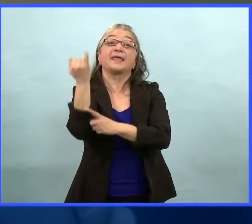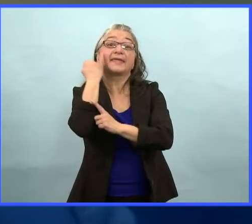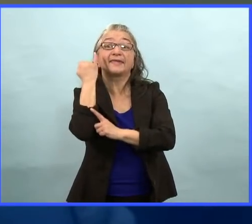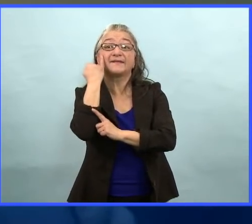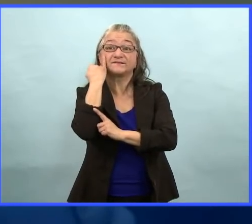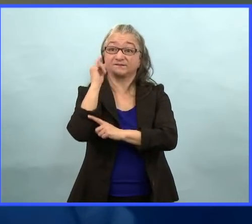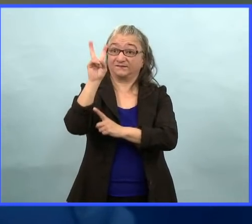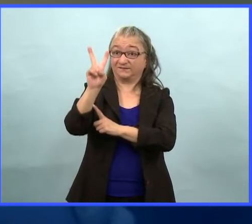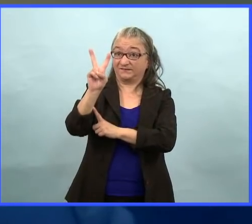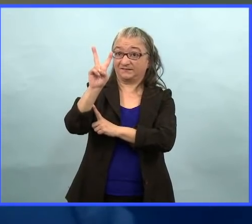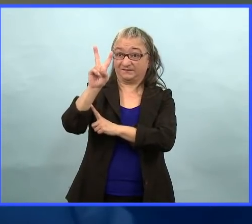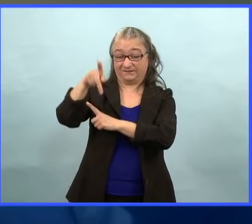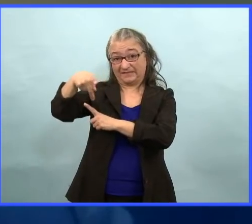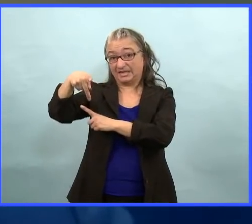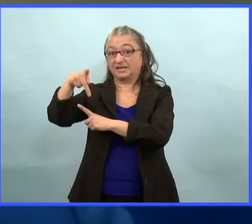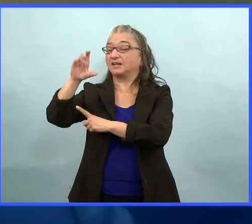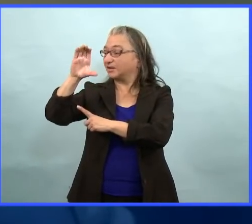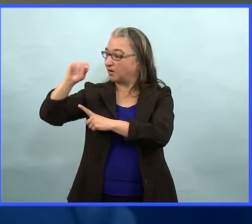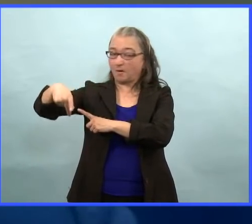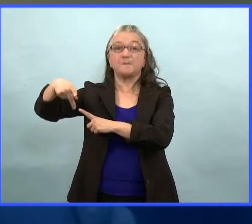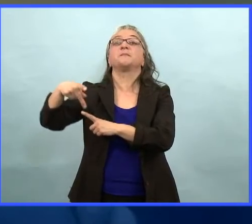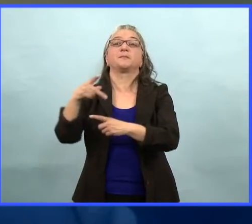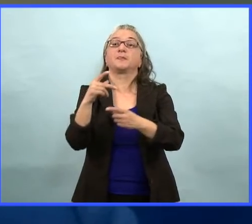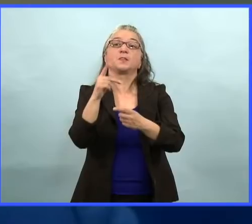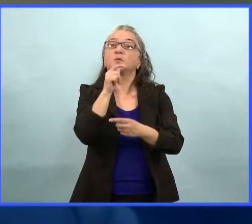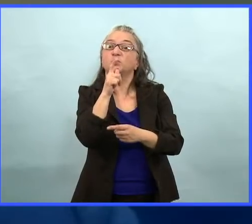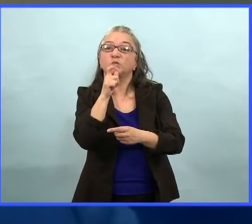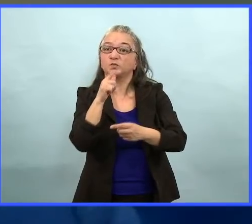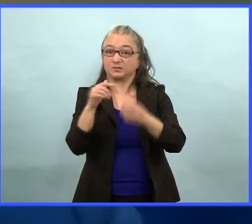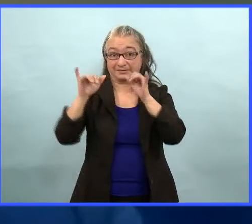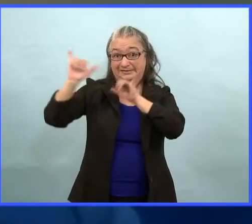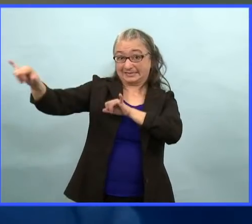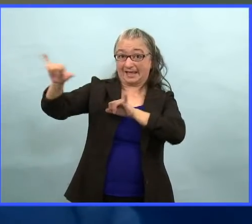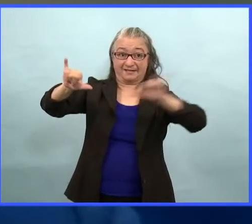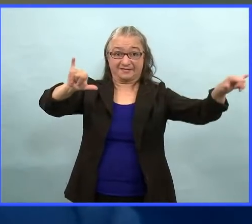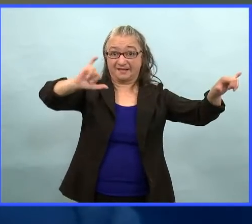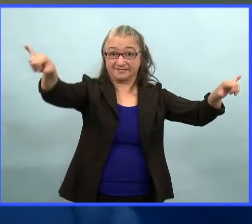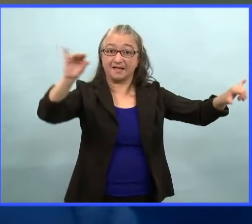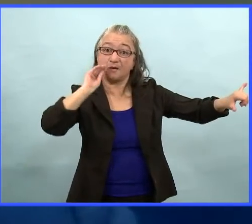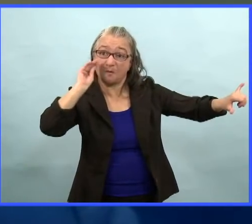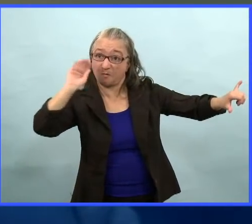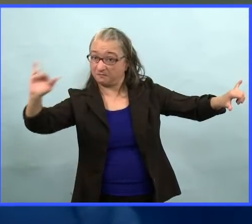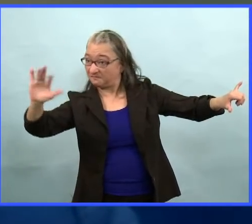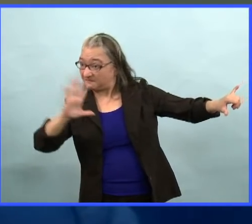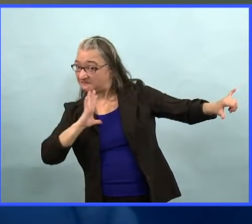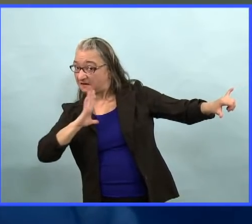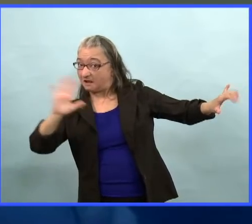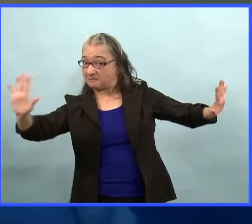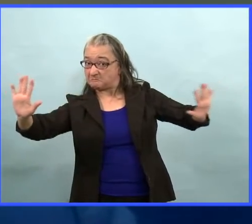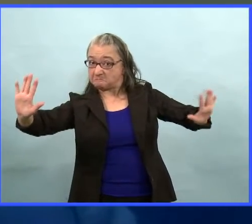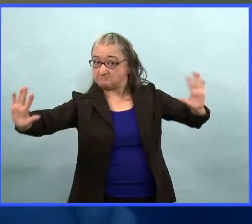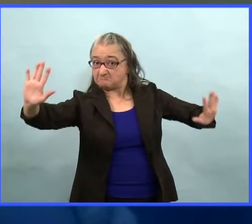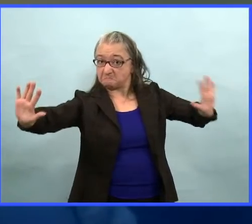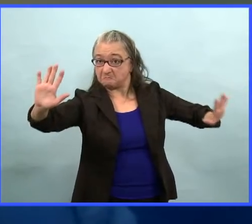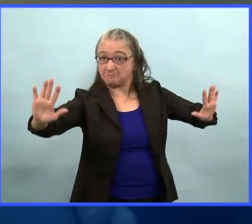with home oxygen and other supports um there are uh they would be um eligible for that program